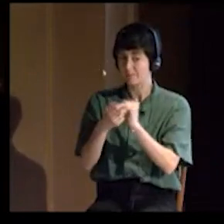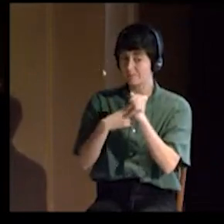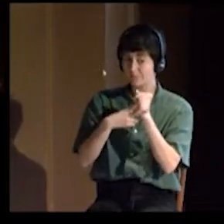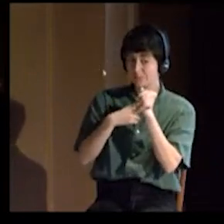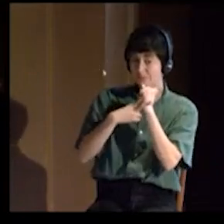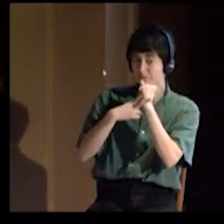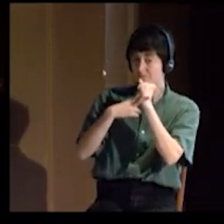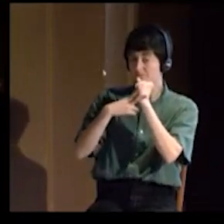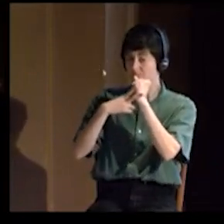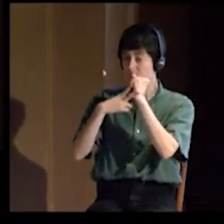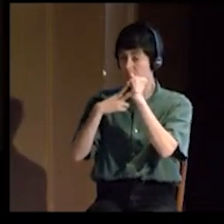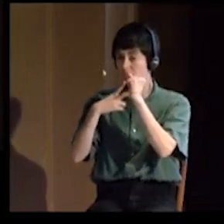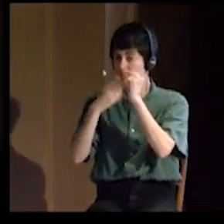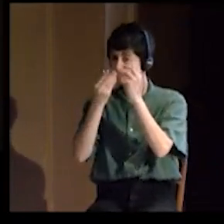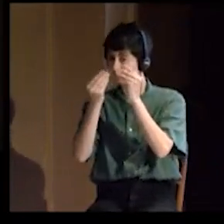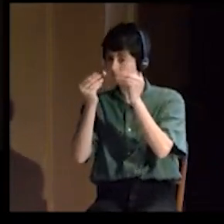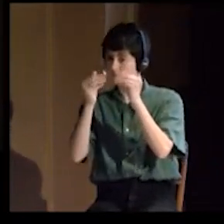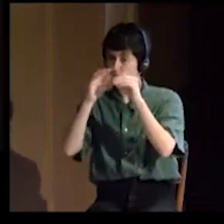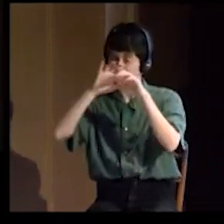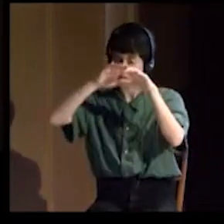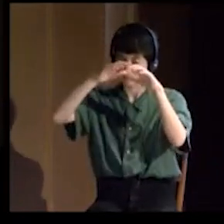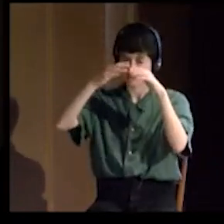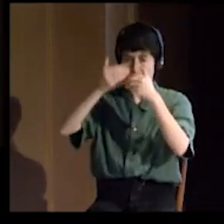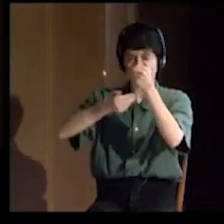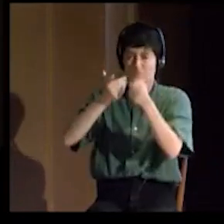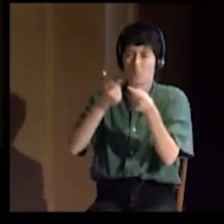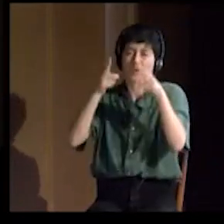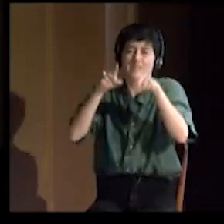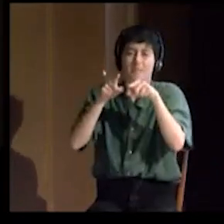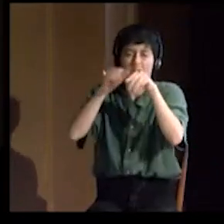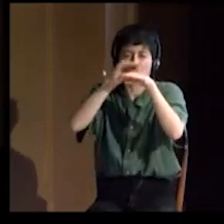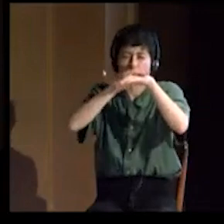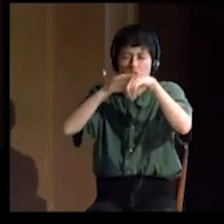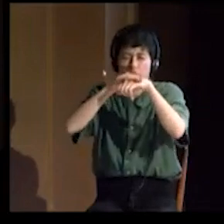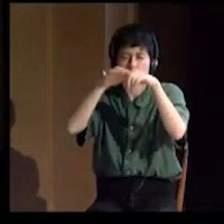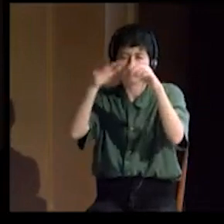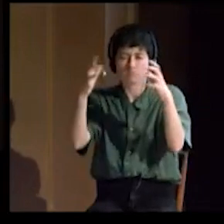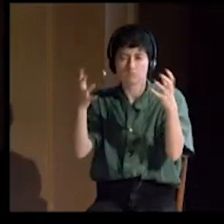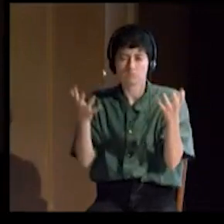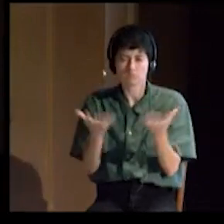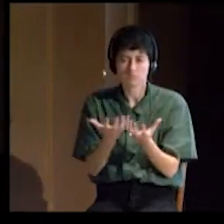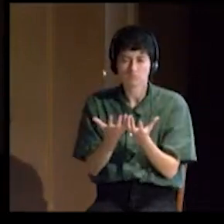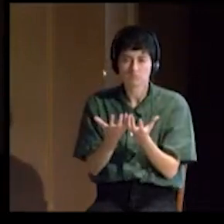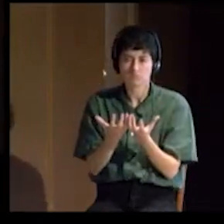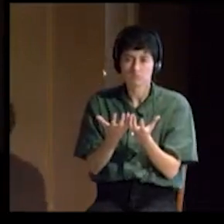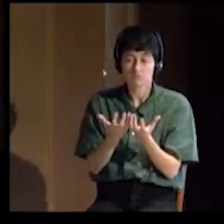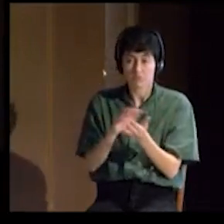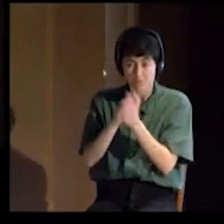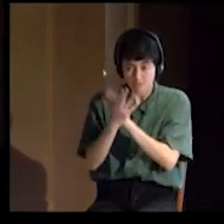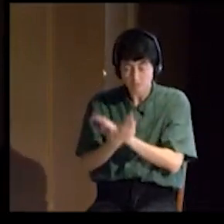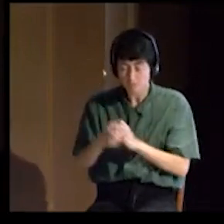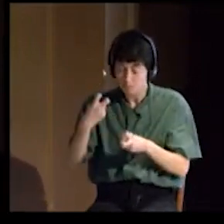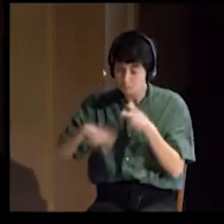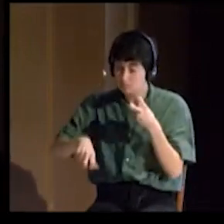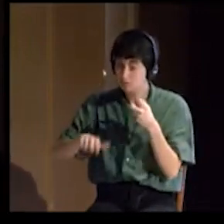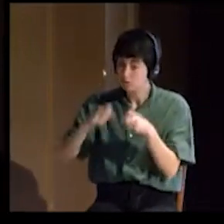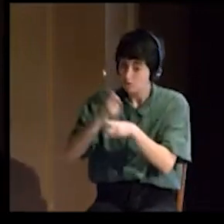Like are they reinforcing one another potentially in a way that makes it even that much harder to find these outcrops in large scale?